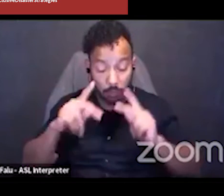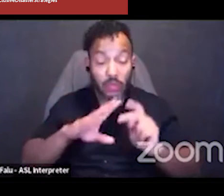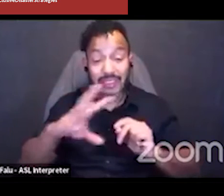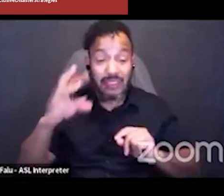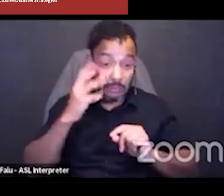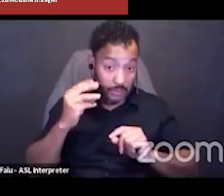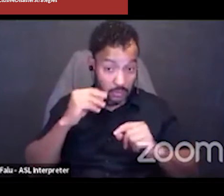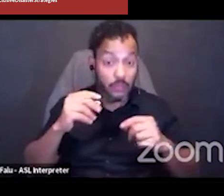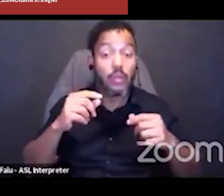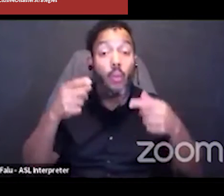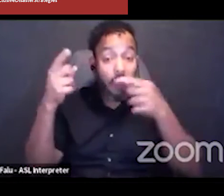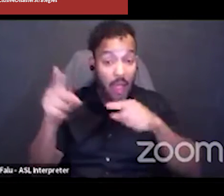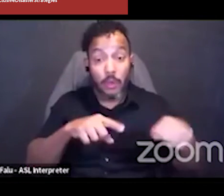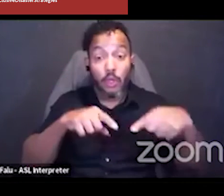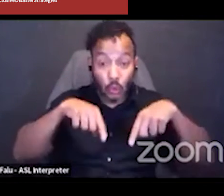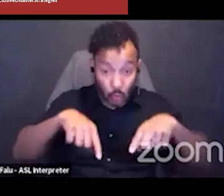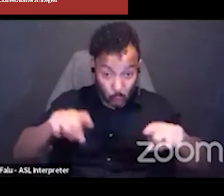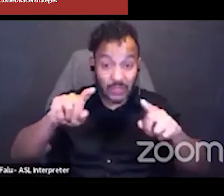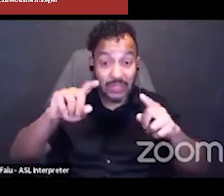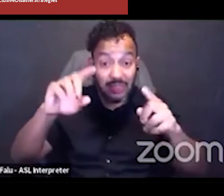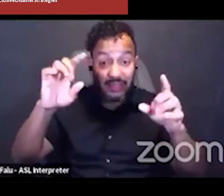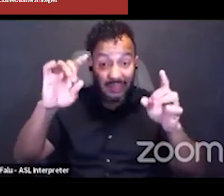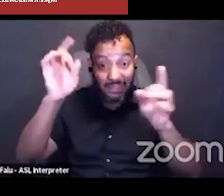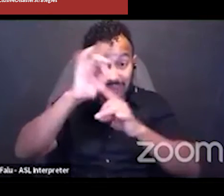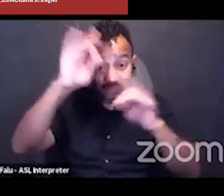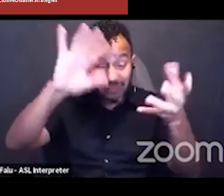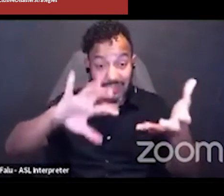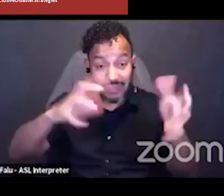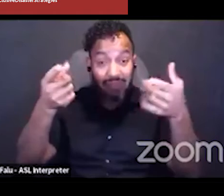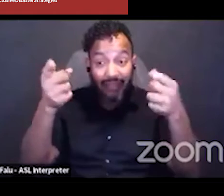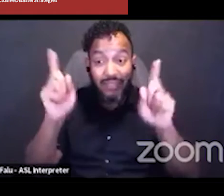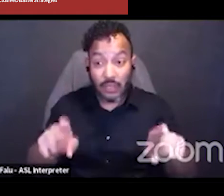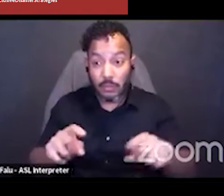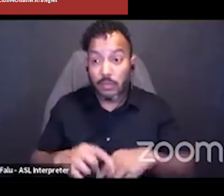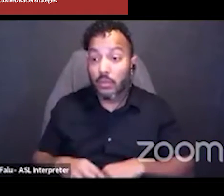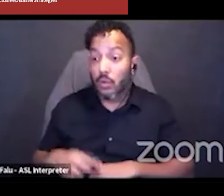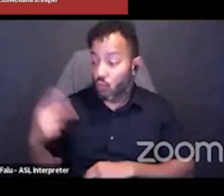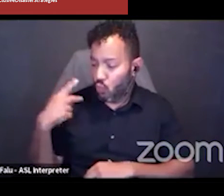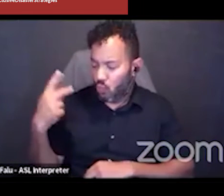Shaylin and I have been first responders, we were deployed to Puerto Rico after hurricane